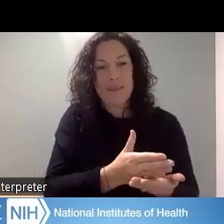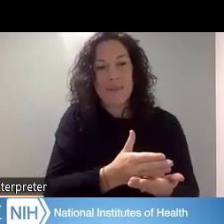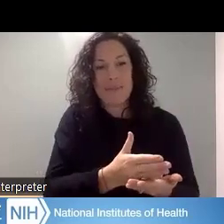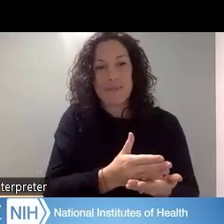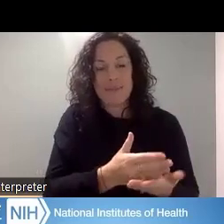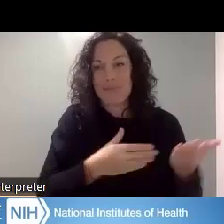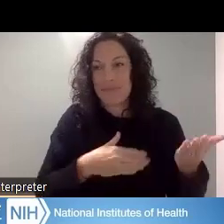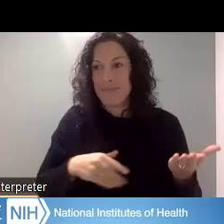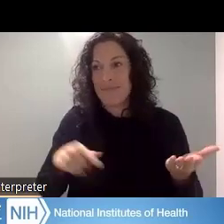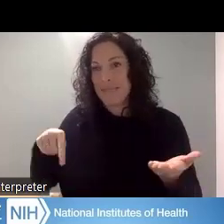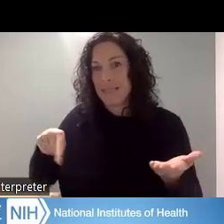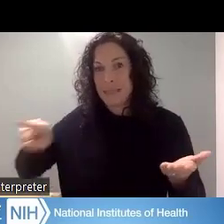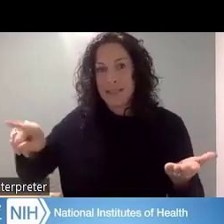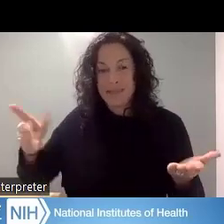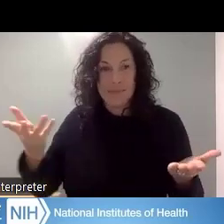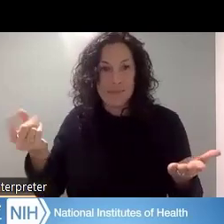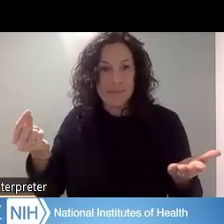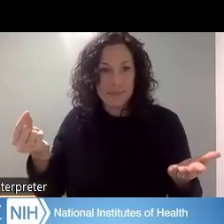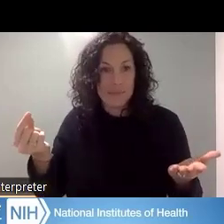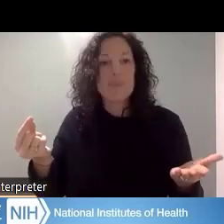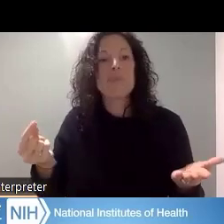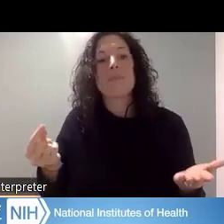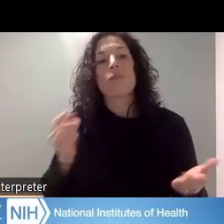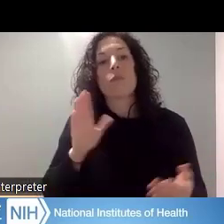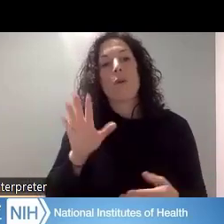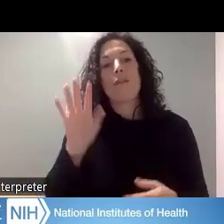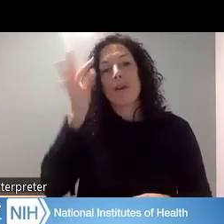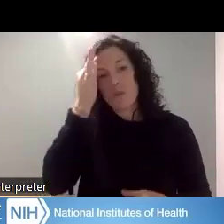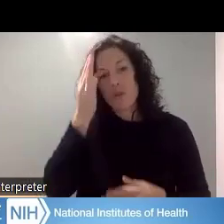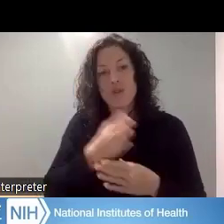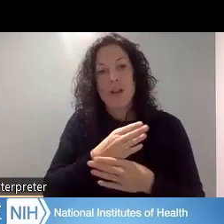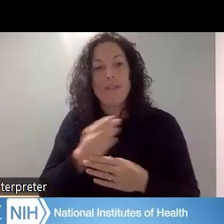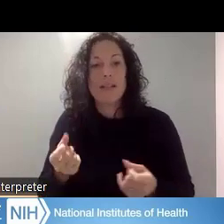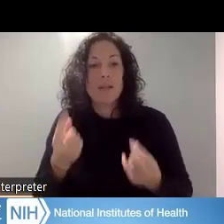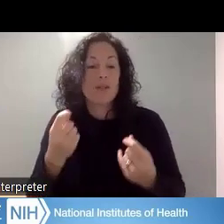is that your federal share of expenditures, it is a cumulative field.